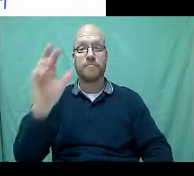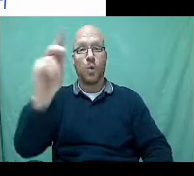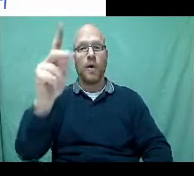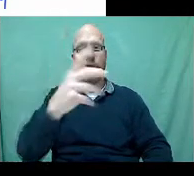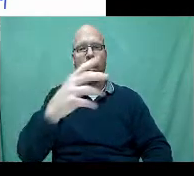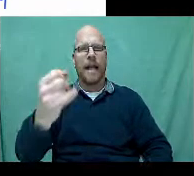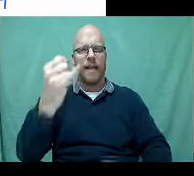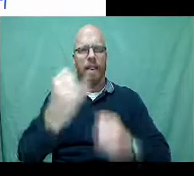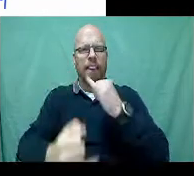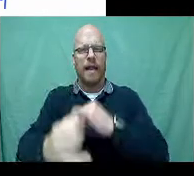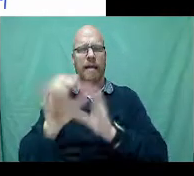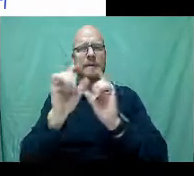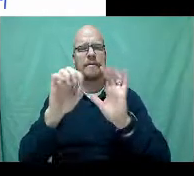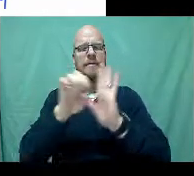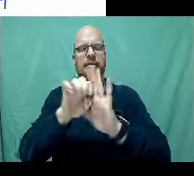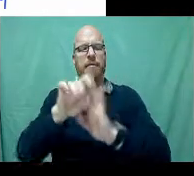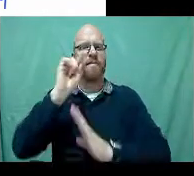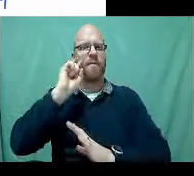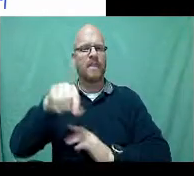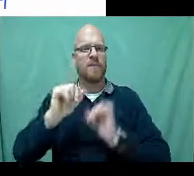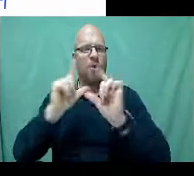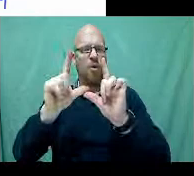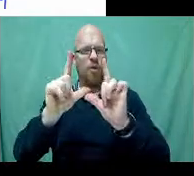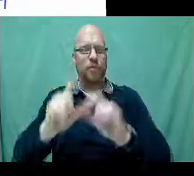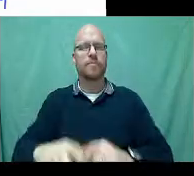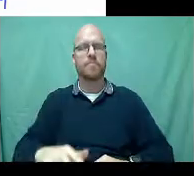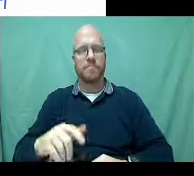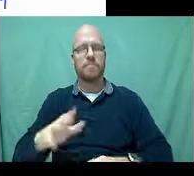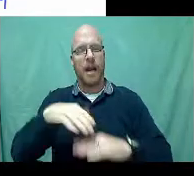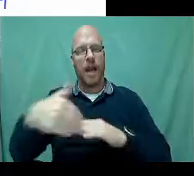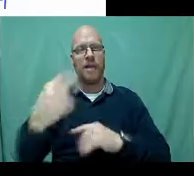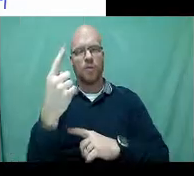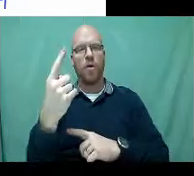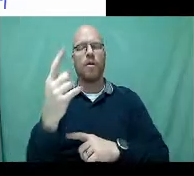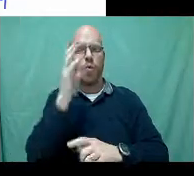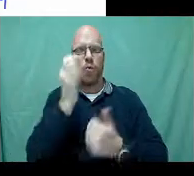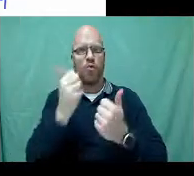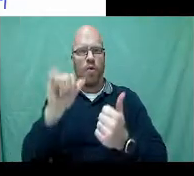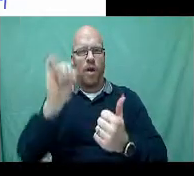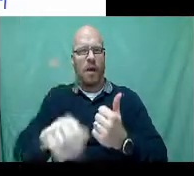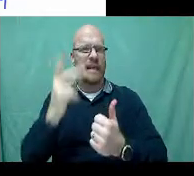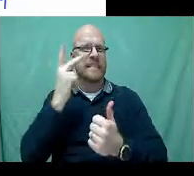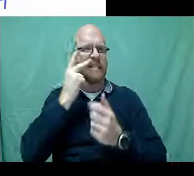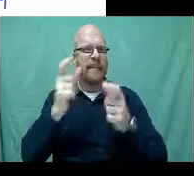And this is our answer. Now our last example, we're going to try and factor our third example now.